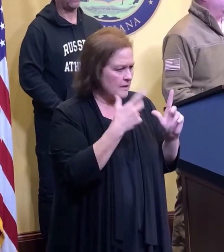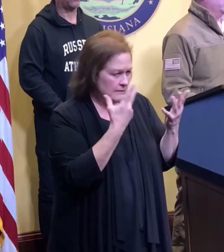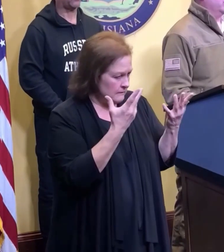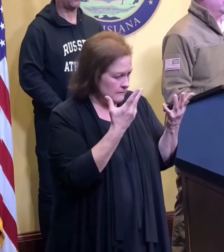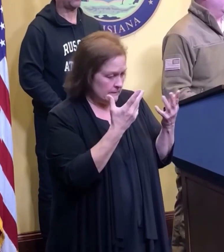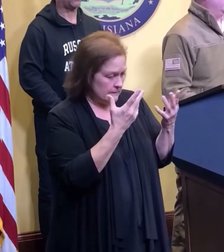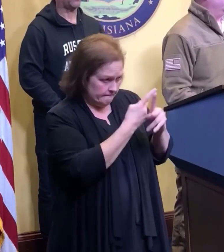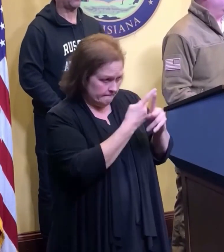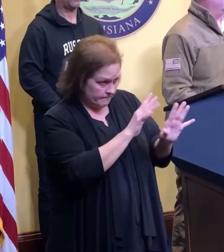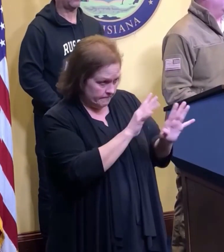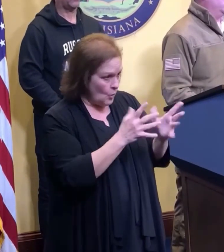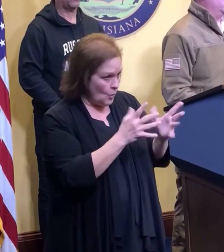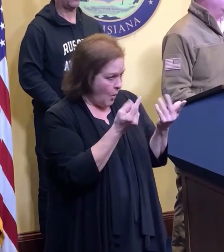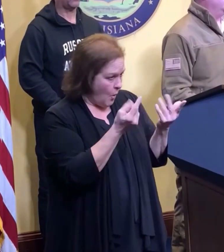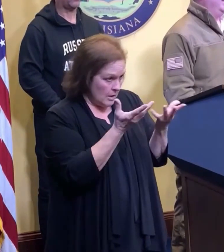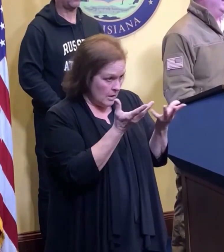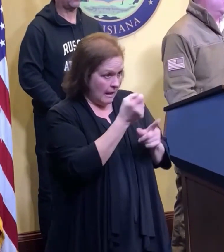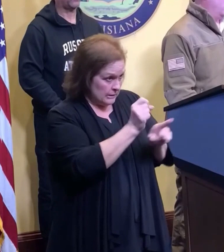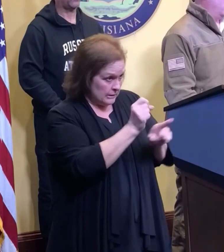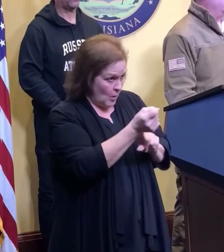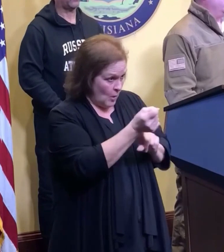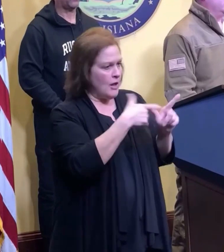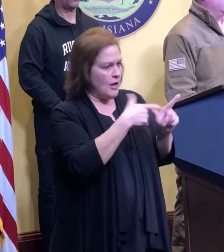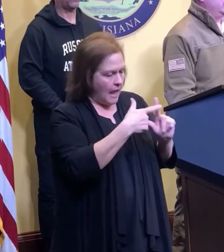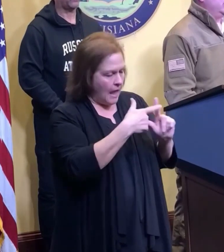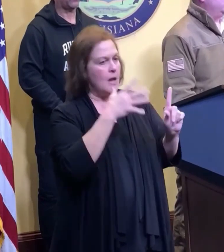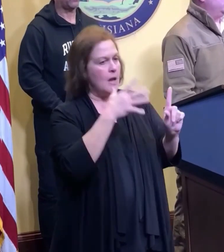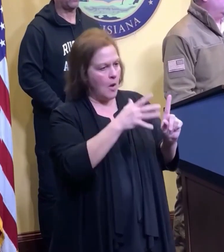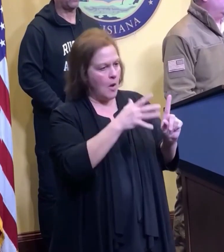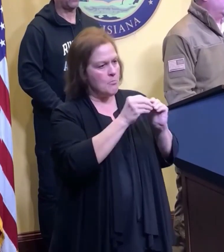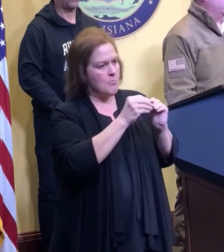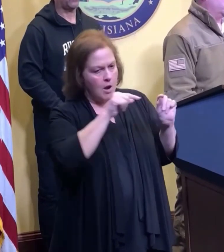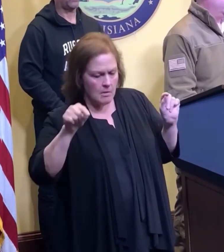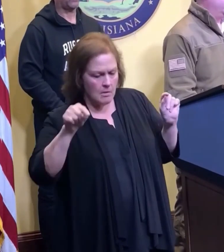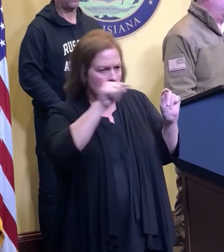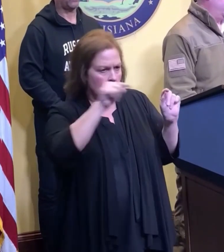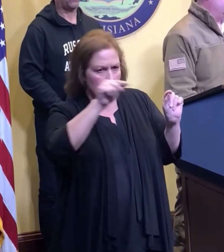working with them this afternoon and tomorrow to continue that look into orleans parish